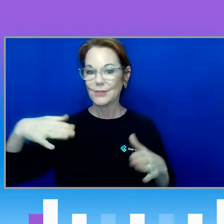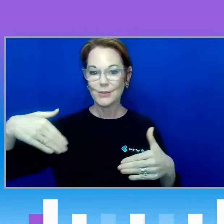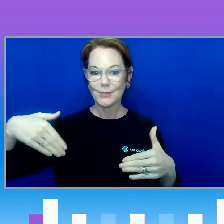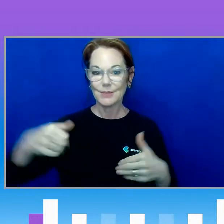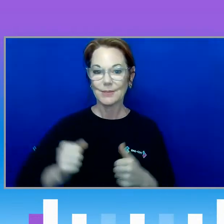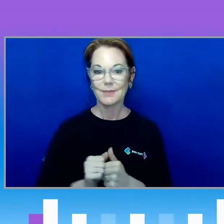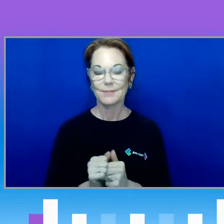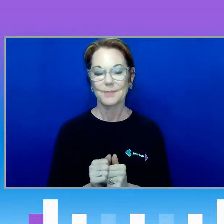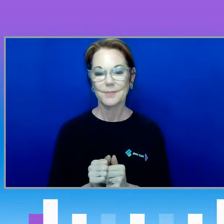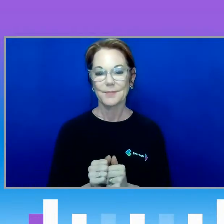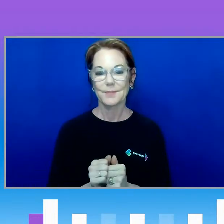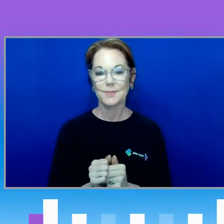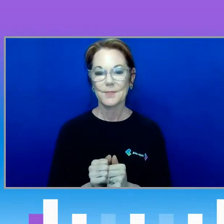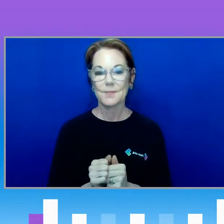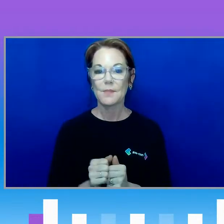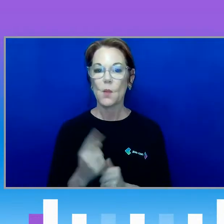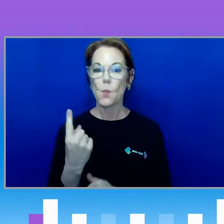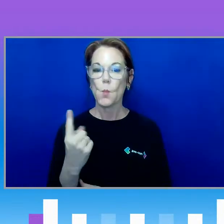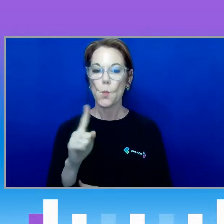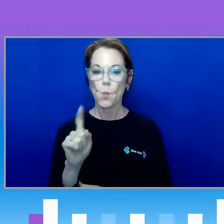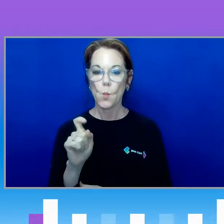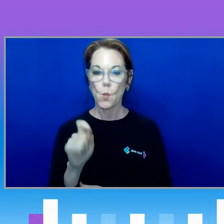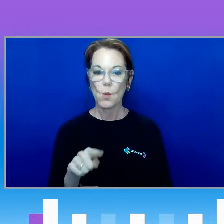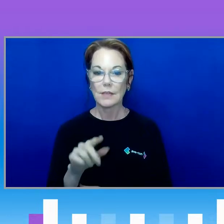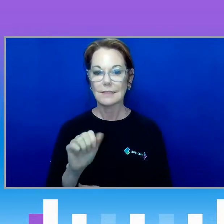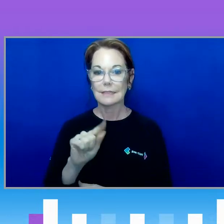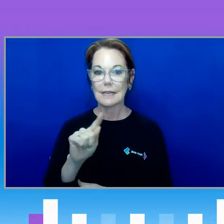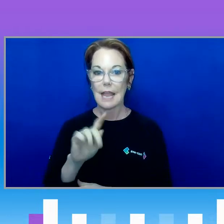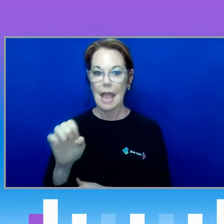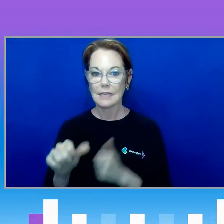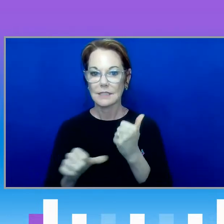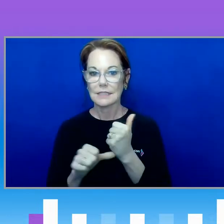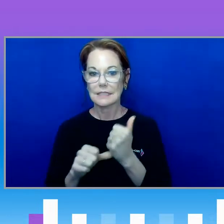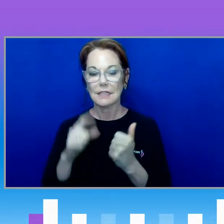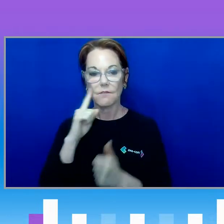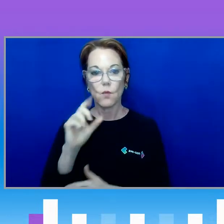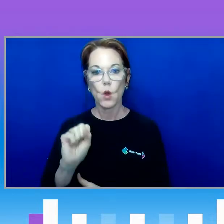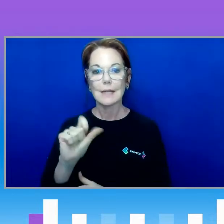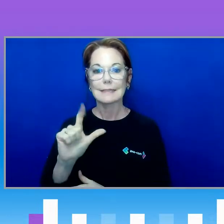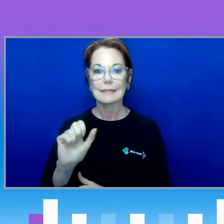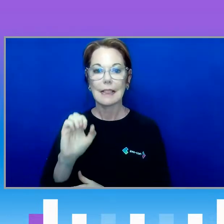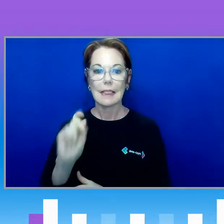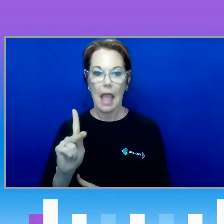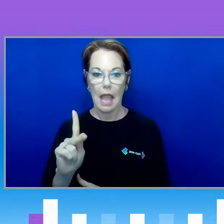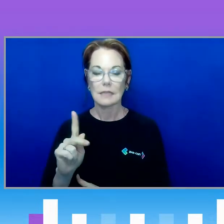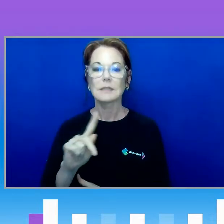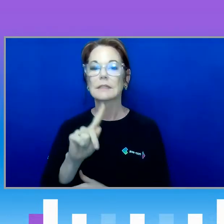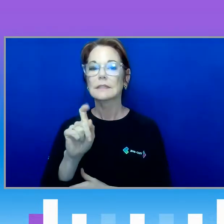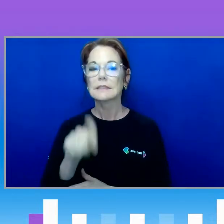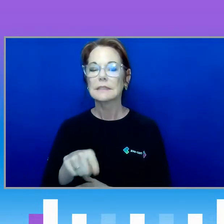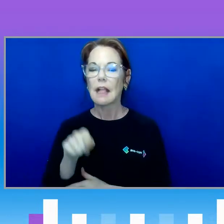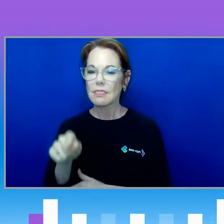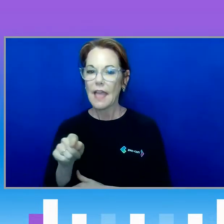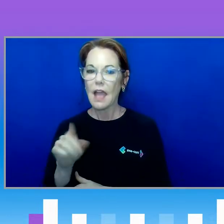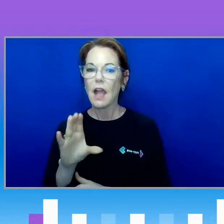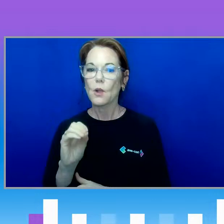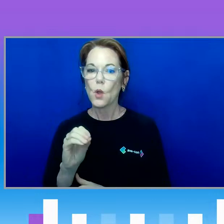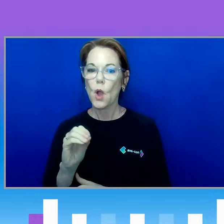yet. There's one on Access Assistant for slack. They're